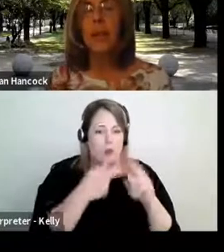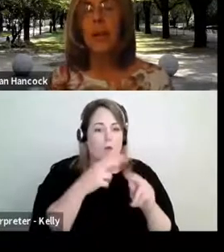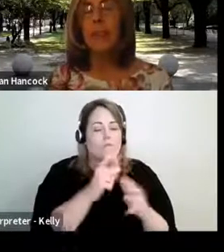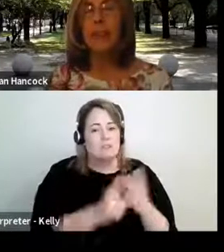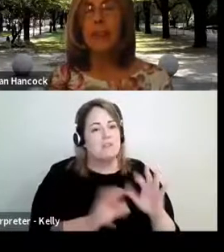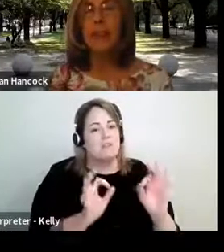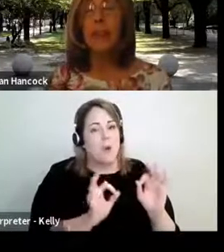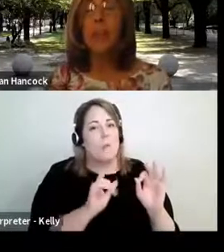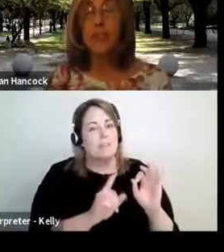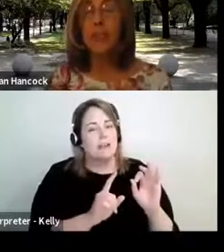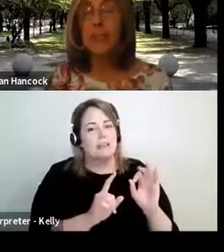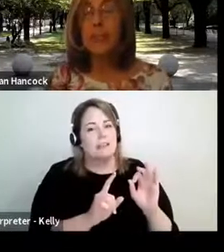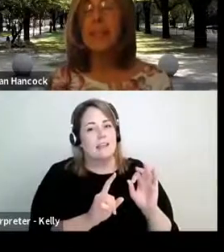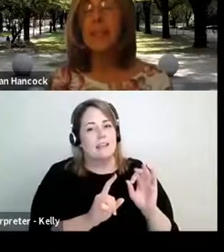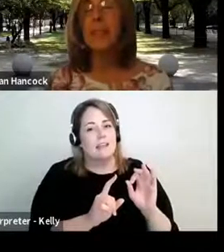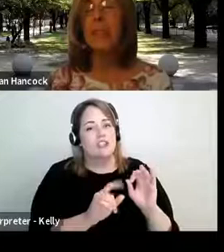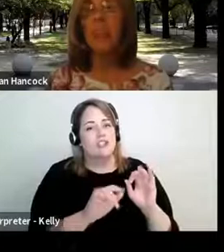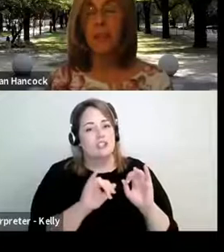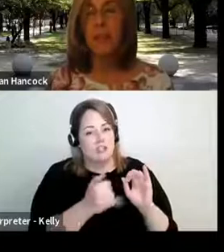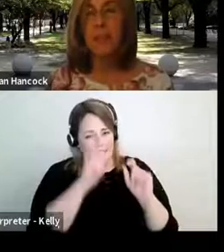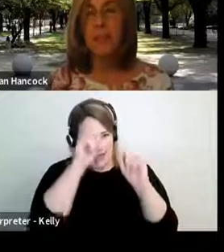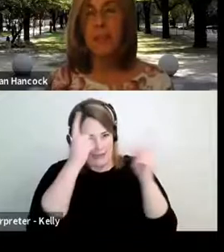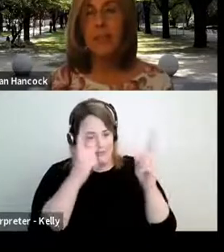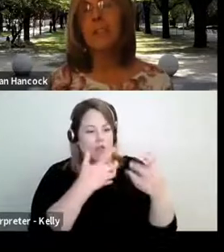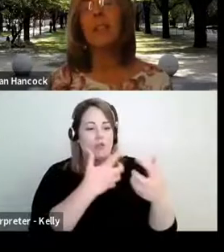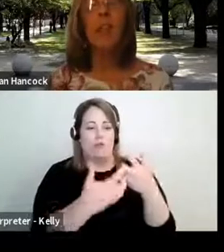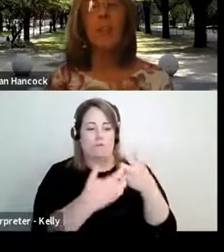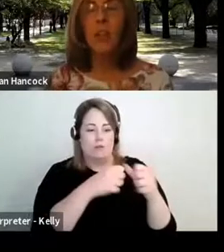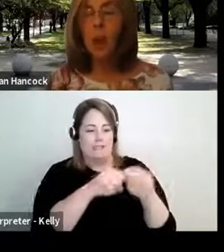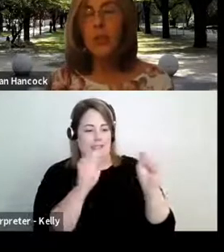having an understanding of the university systems and how to navigate those systems and the culture